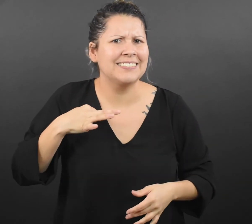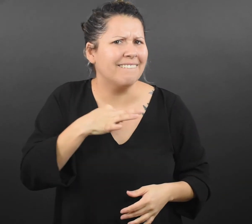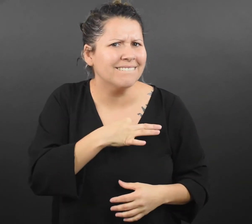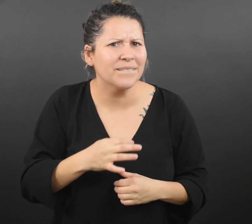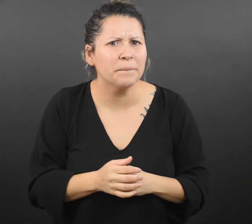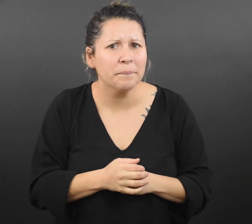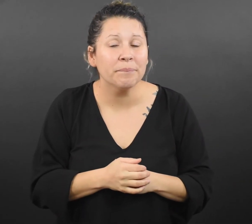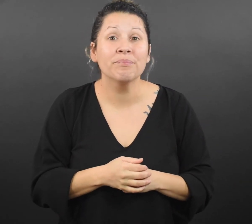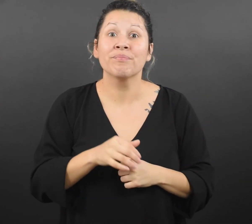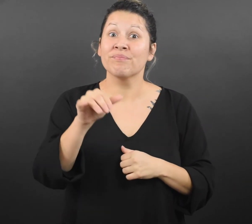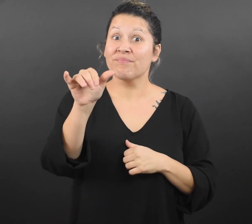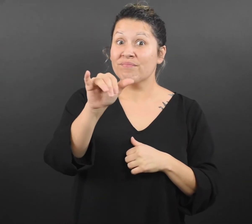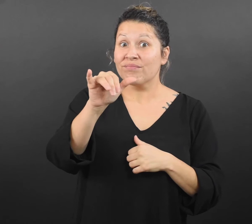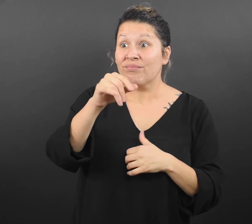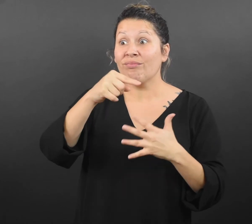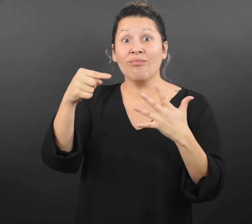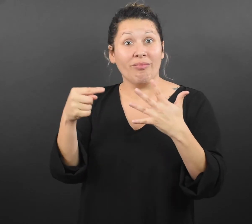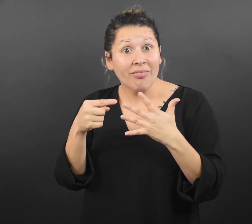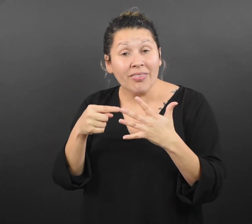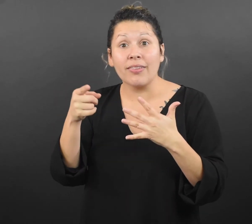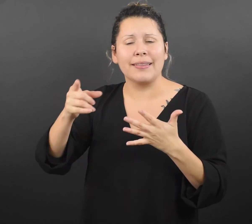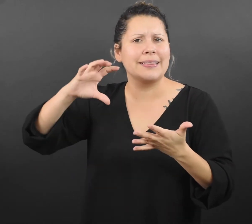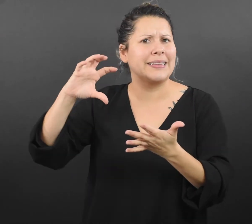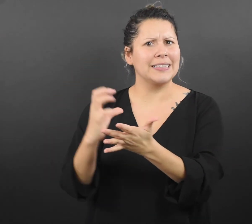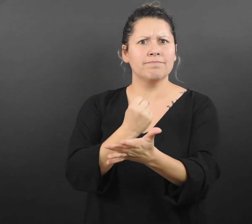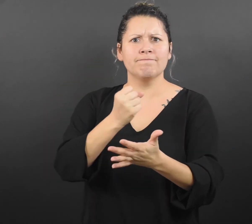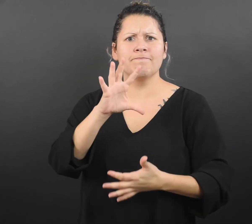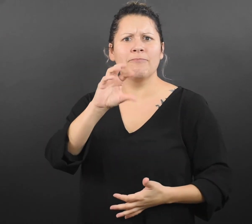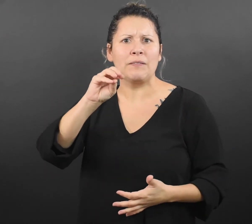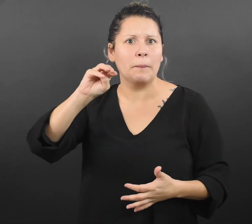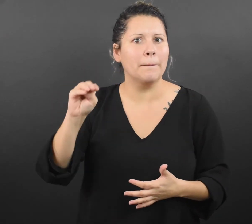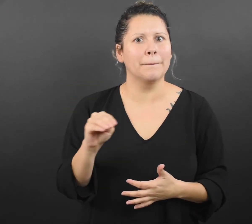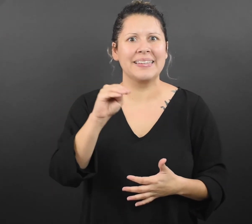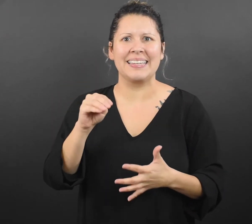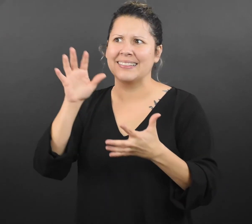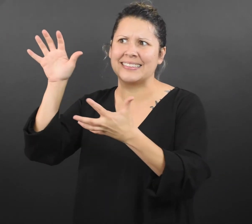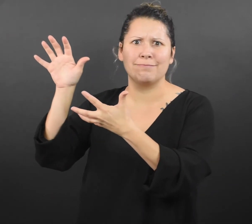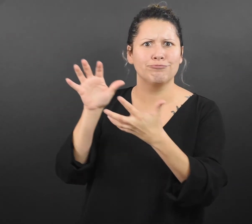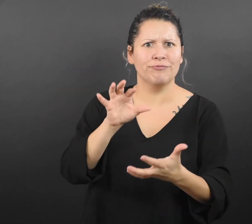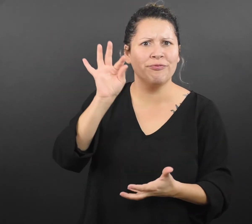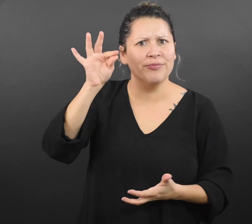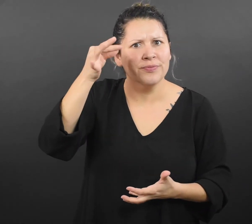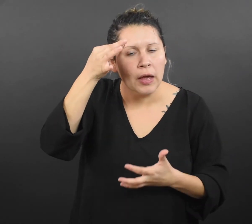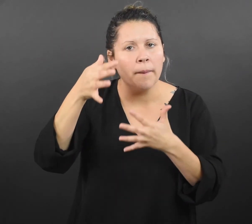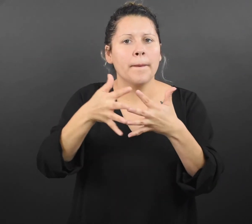● Made $50 million in federal American Rescue Plan funding available